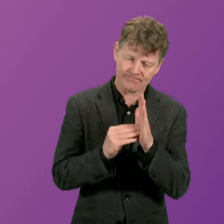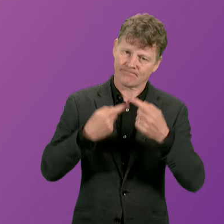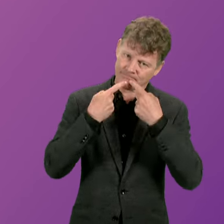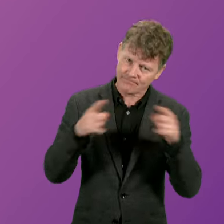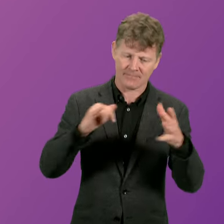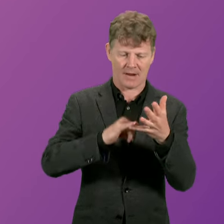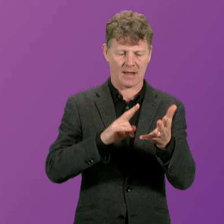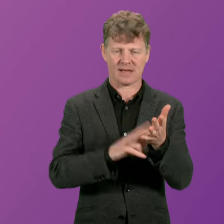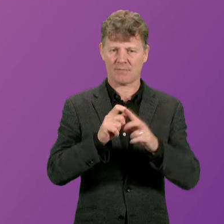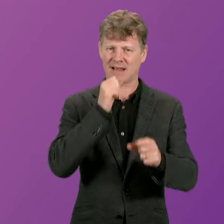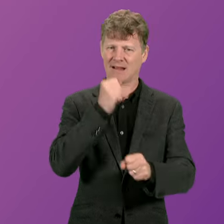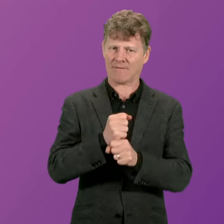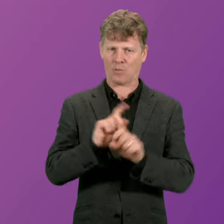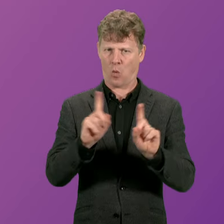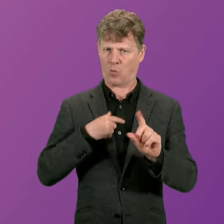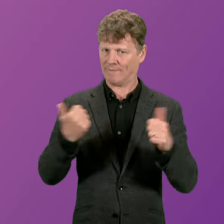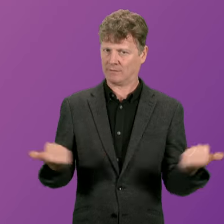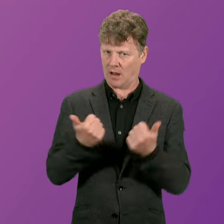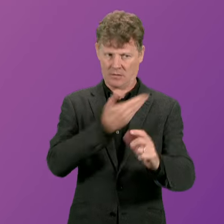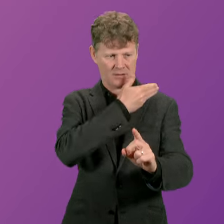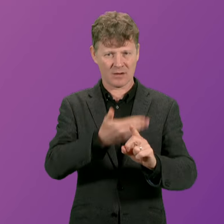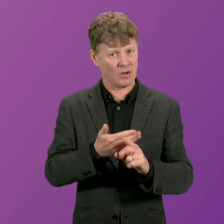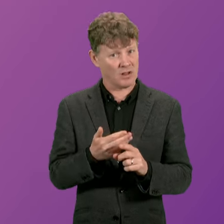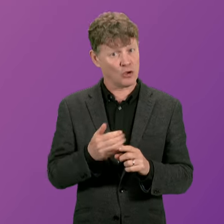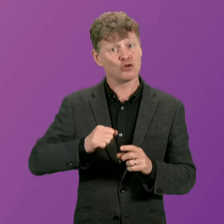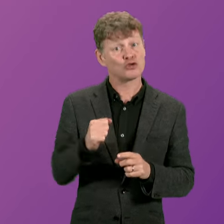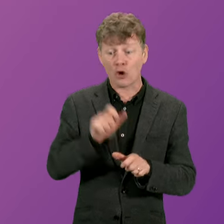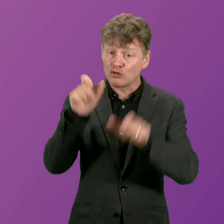because it has enhanced the lives of people in Scotland.